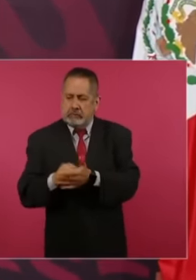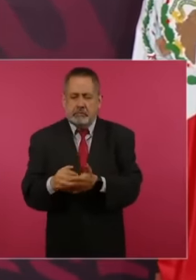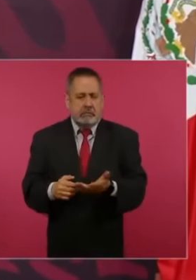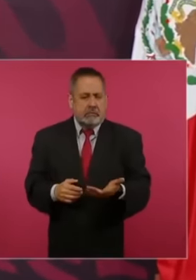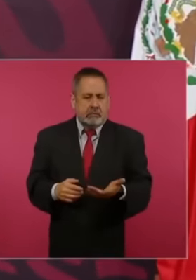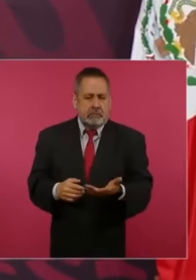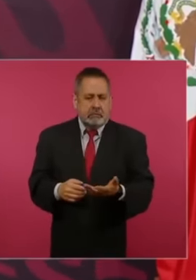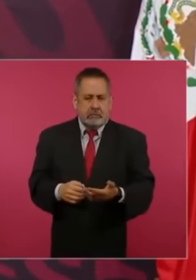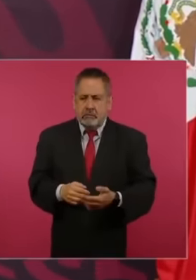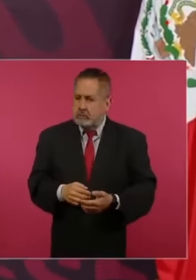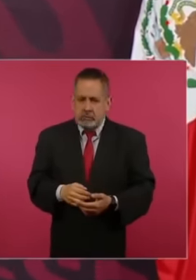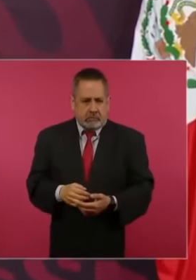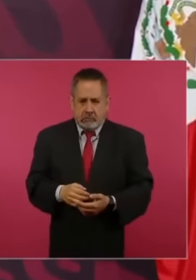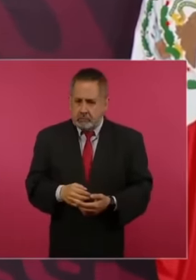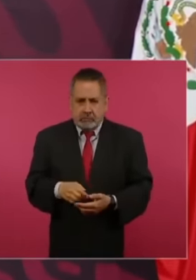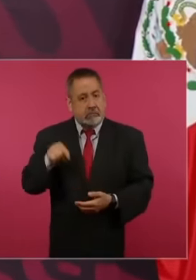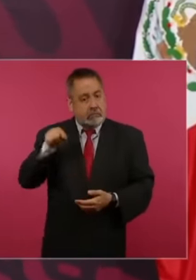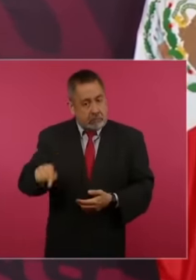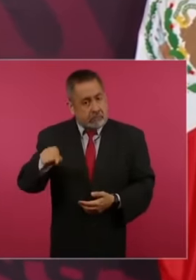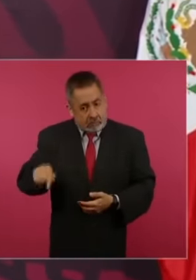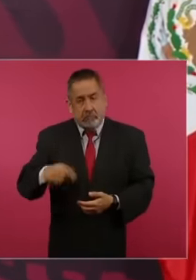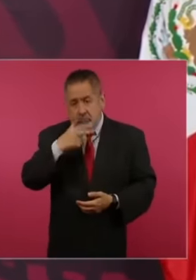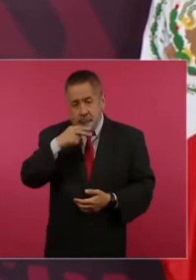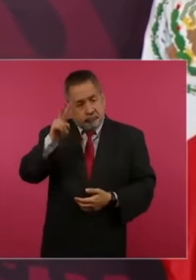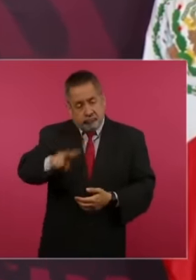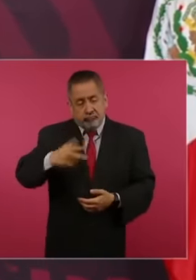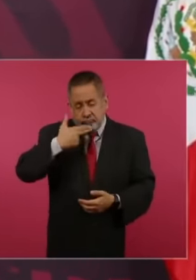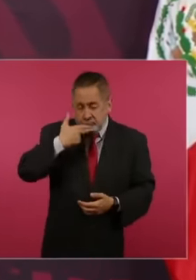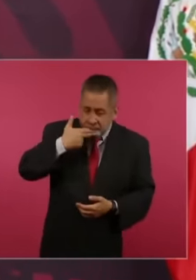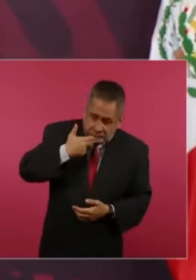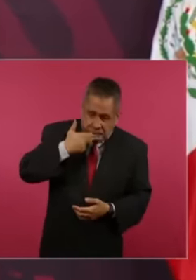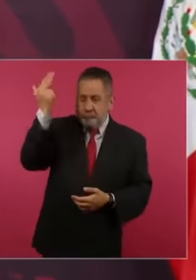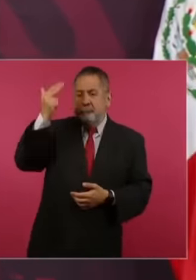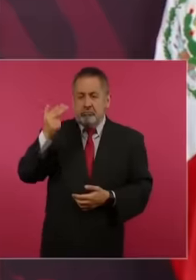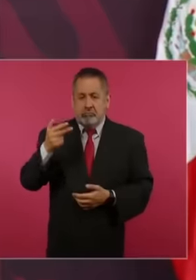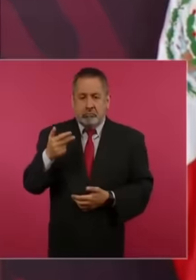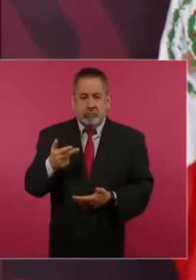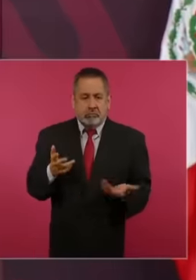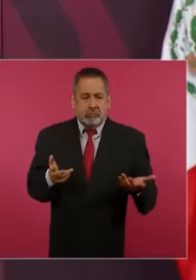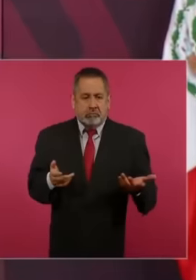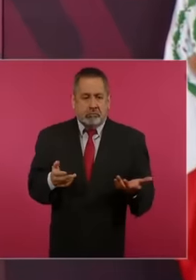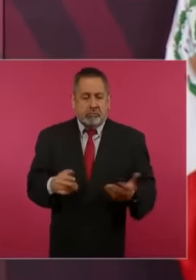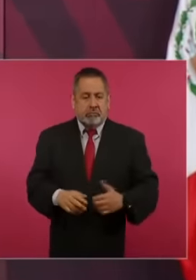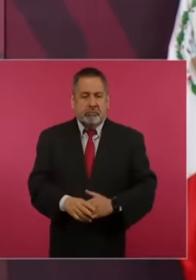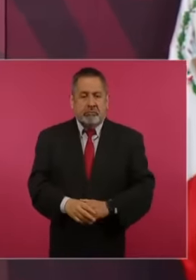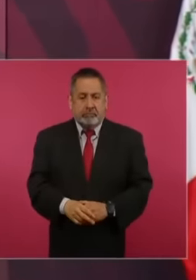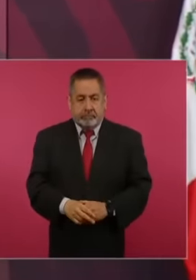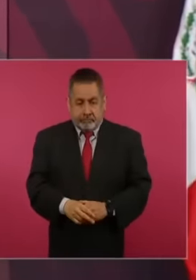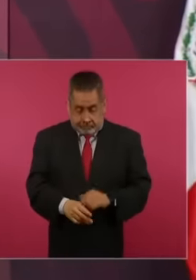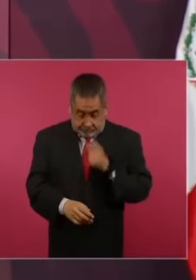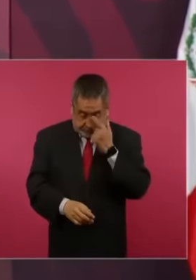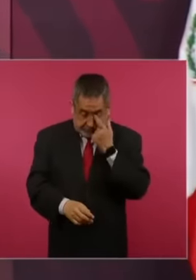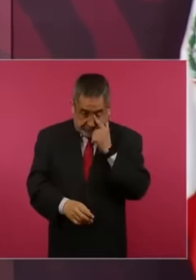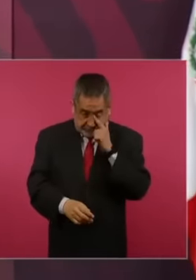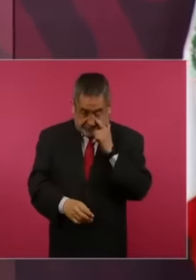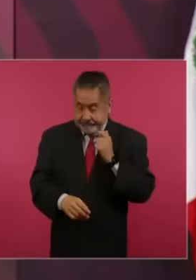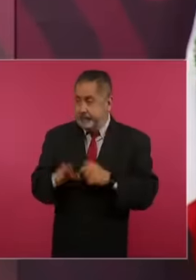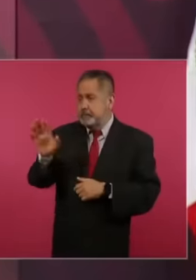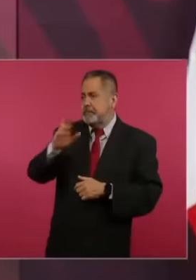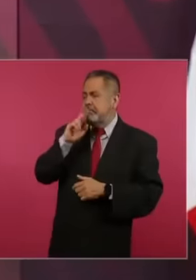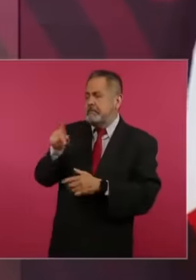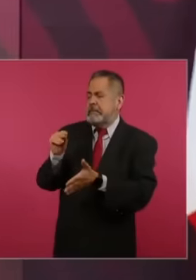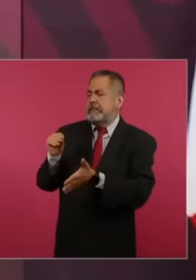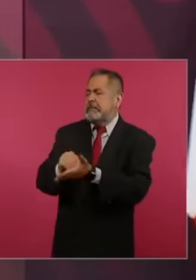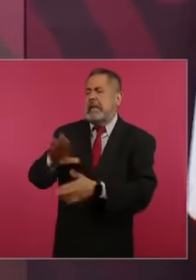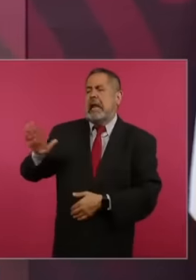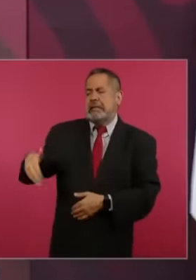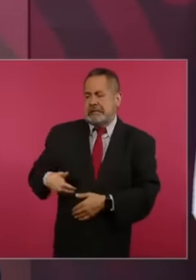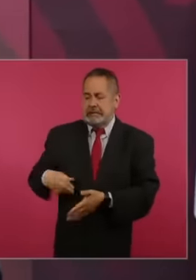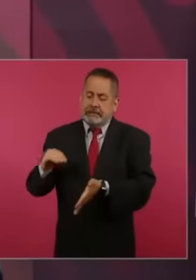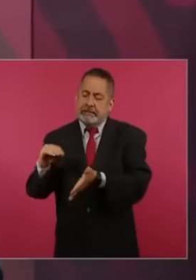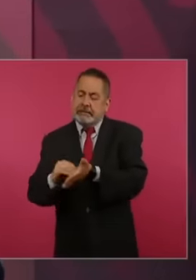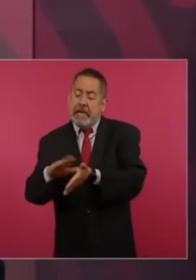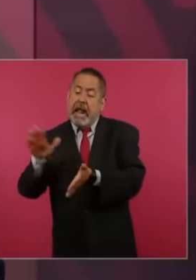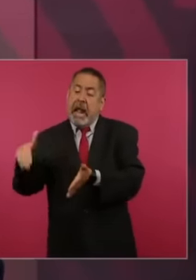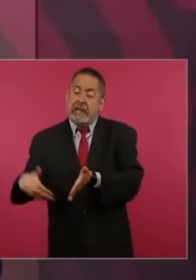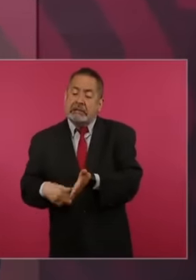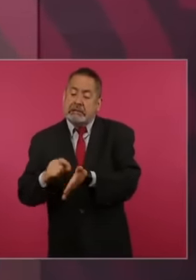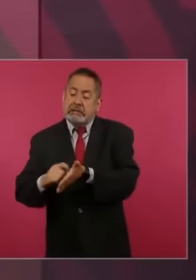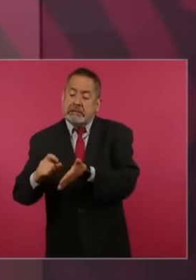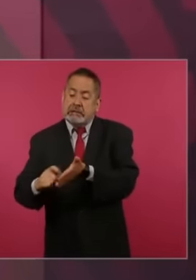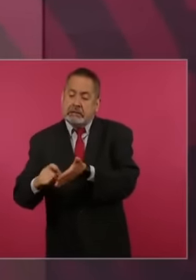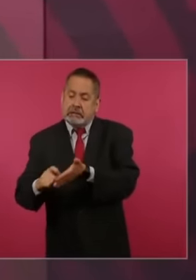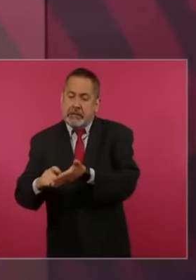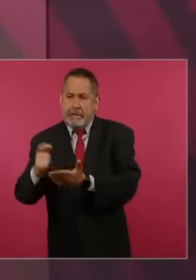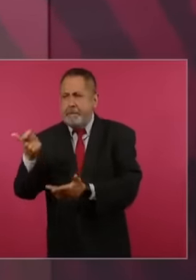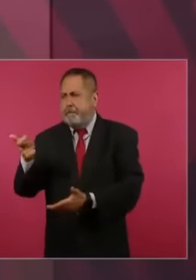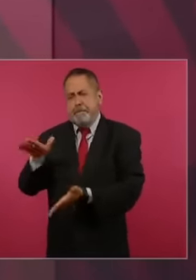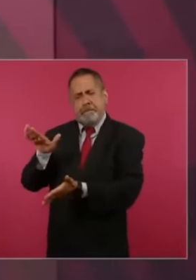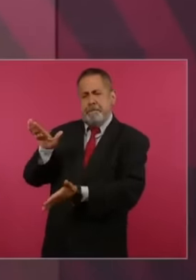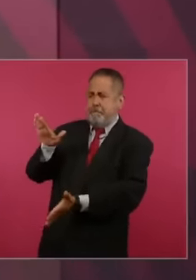suicide so that it would be accepted as an accident and